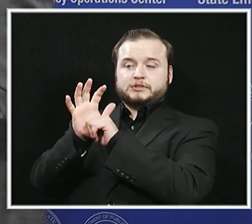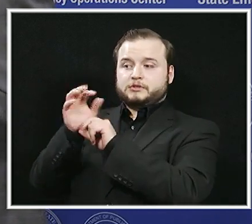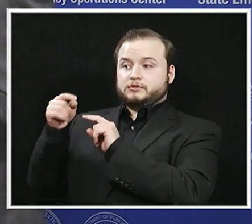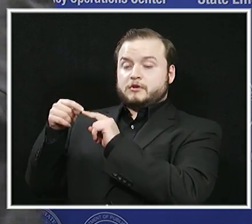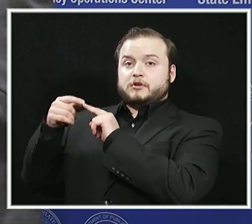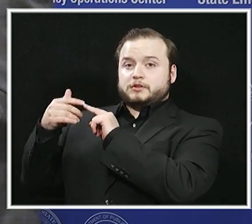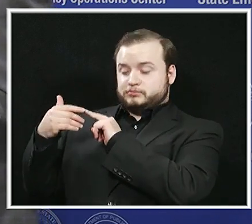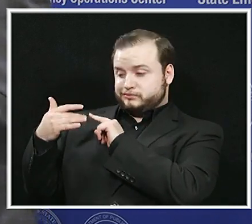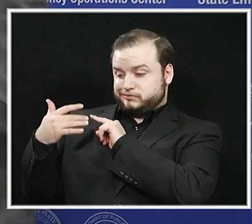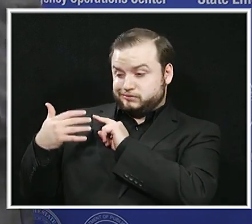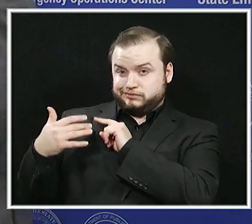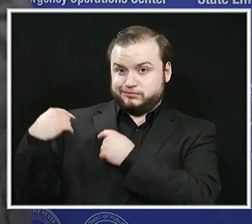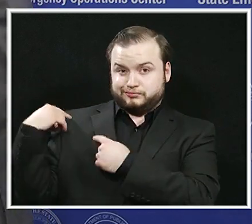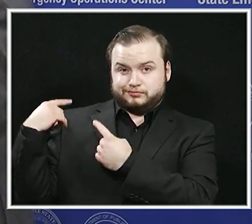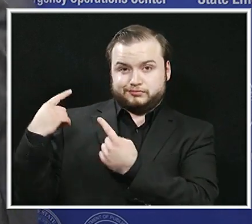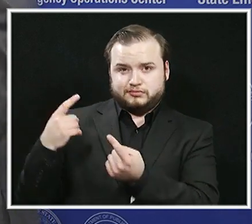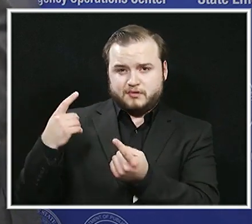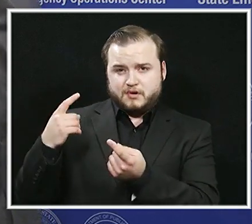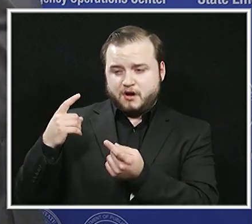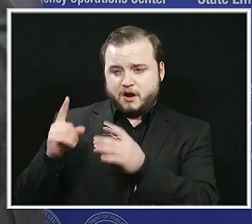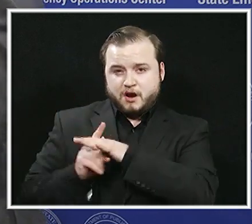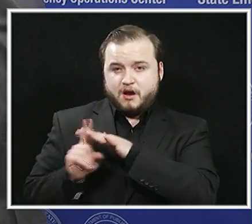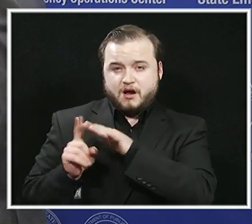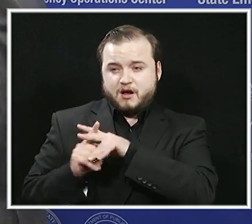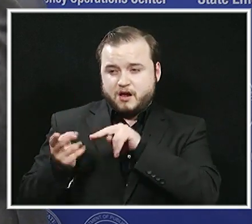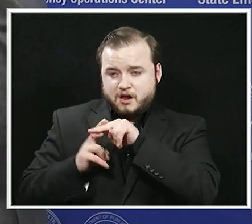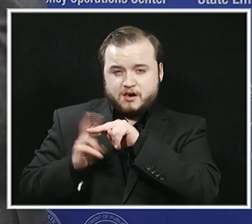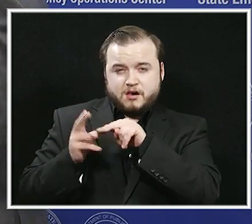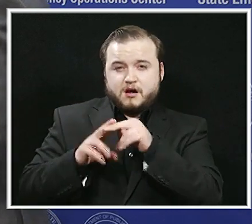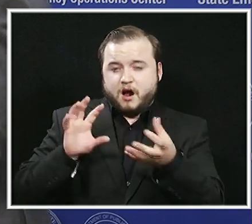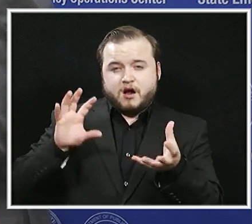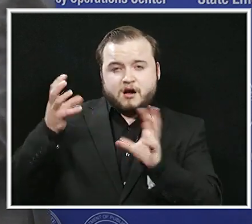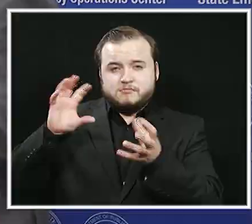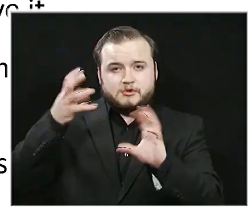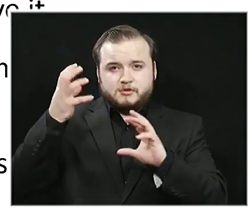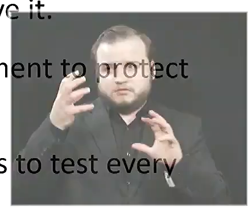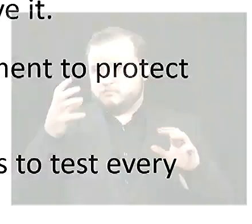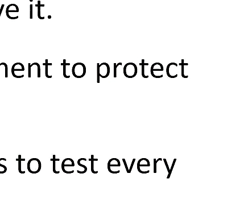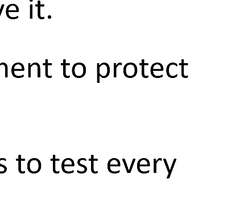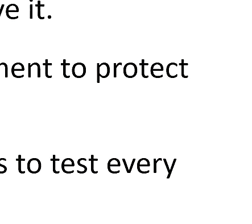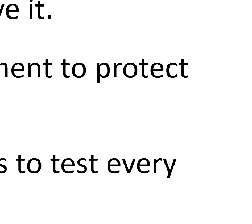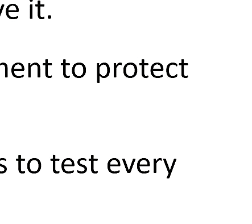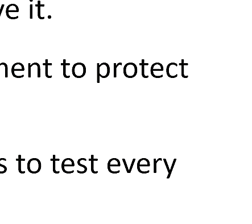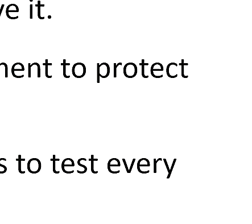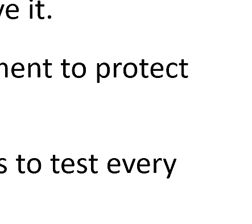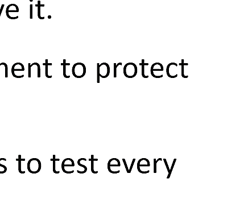we had our first covid case positive in Minnesota. And all that has happened since then and all of the landmarks that have happened and of course all of the